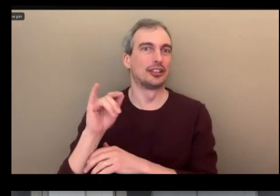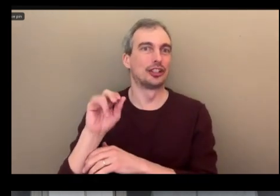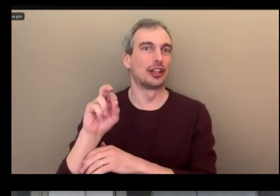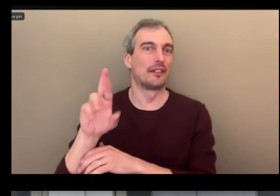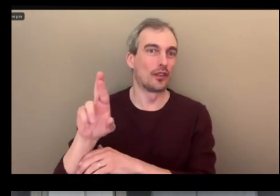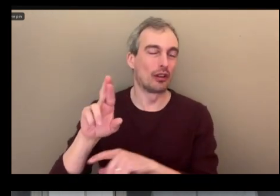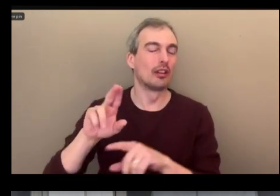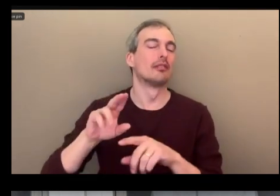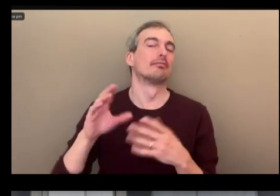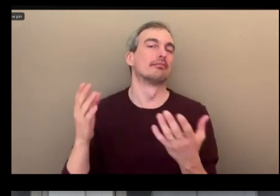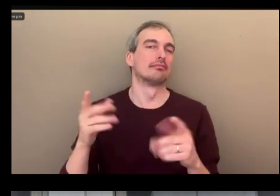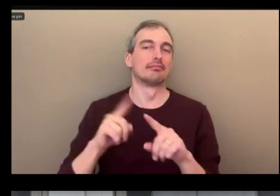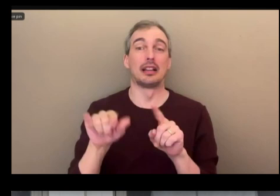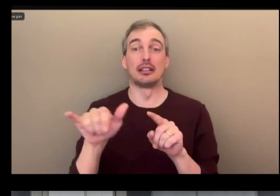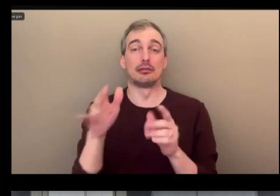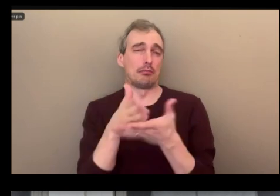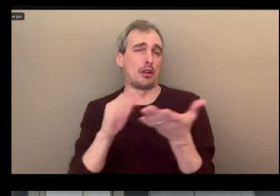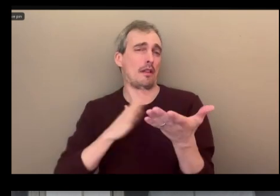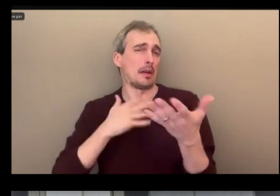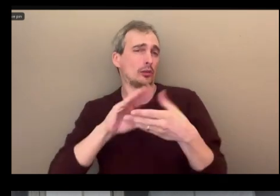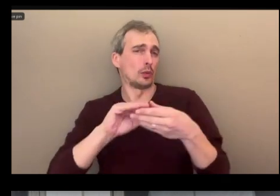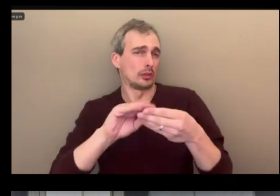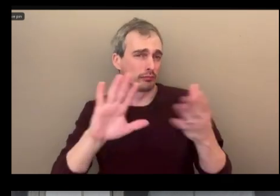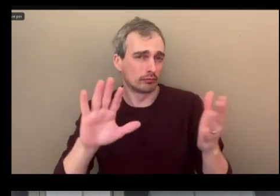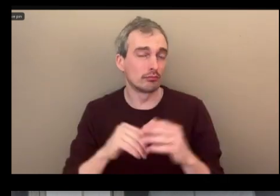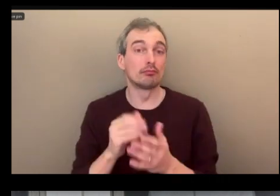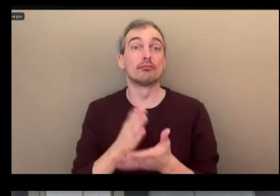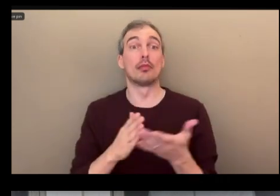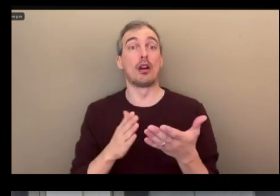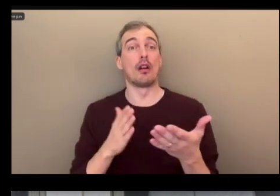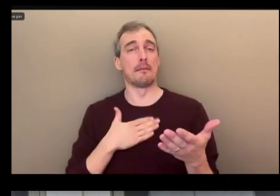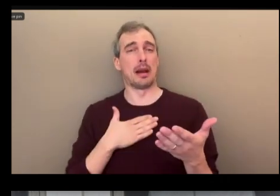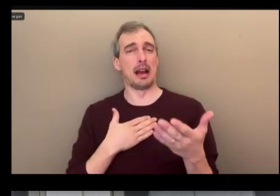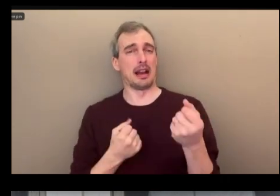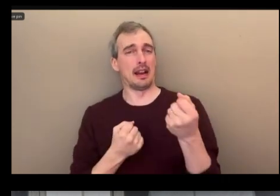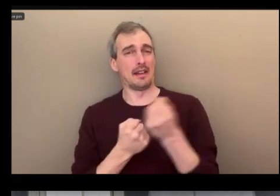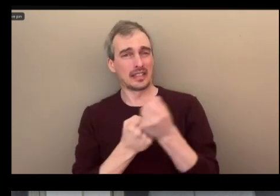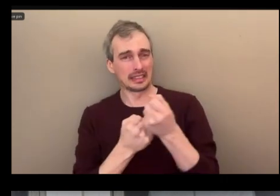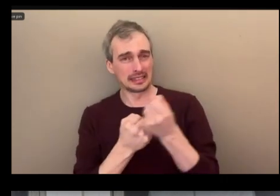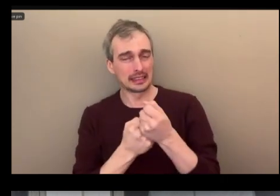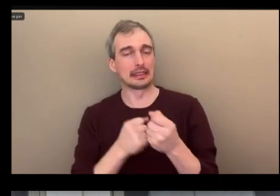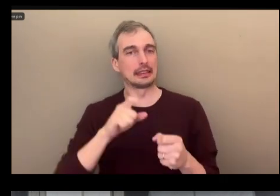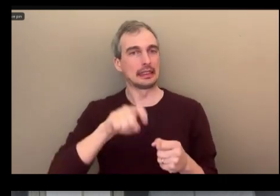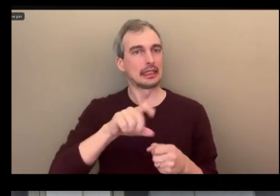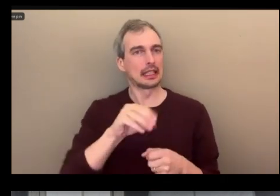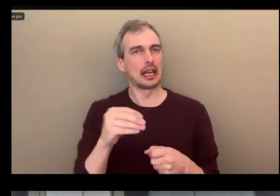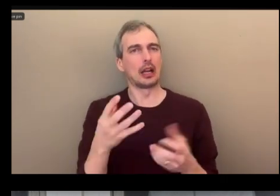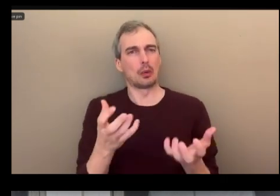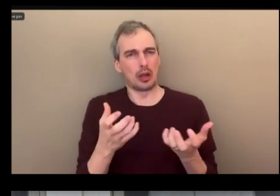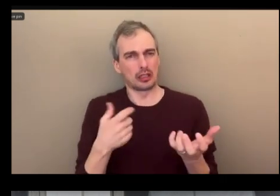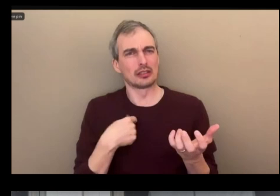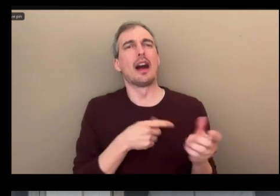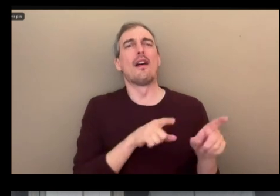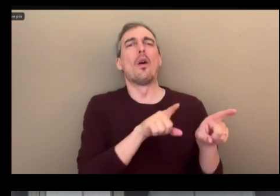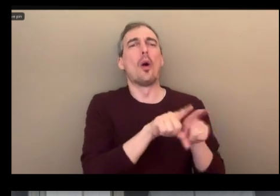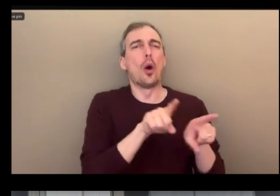needs and wants, I'm also a proud board member of Disability Rights New Jersey for the last year or two. So... Yes. Thank you.